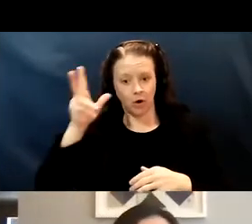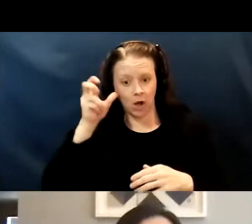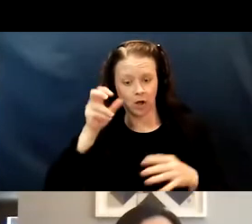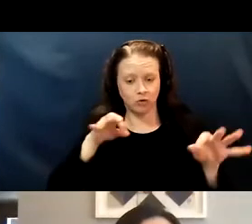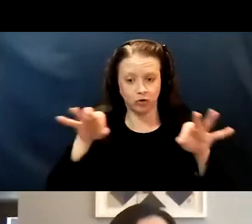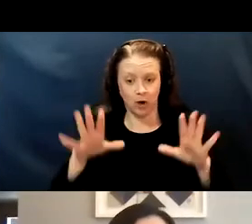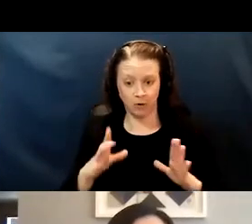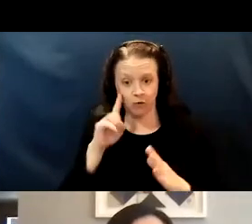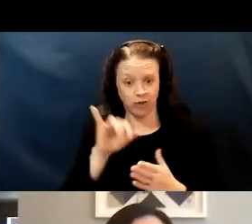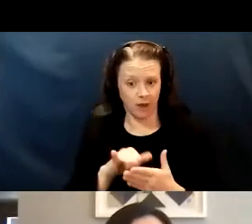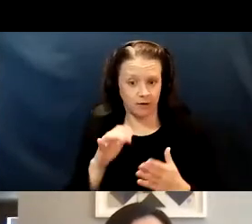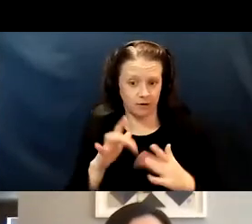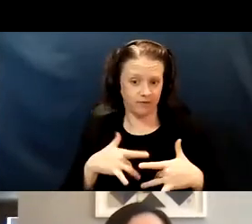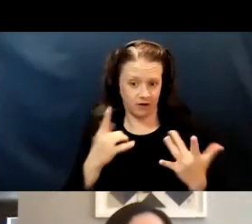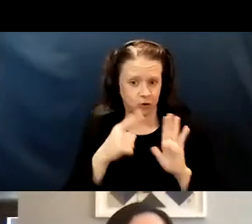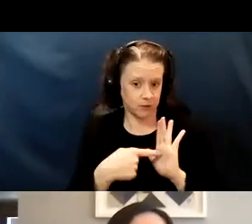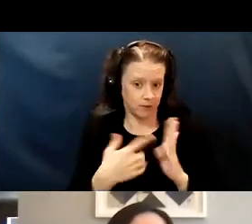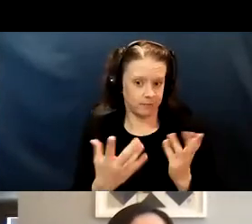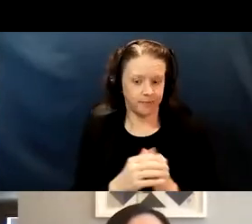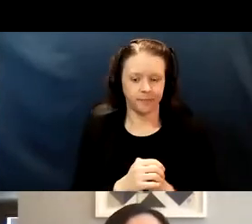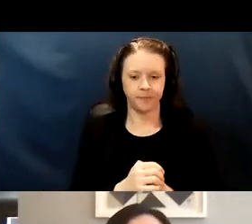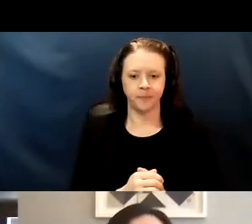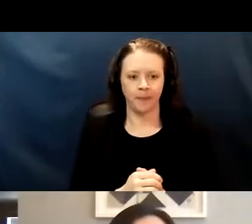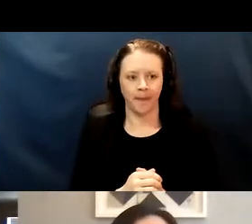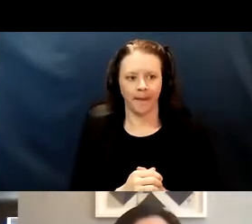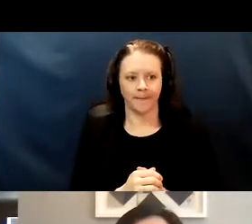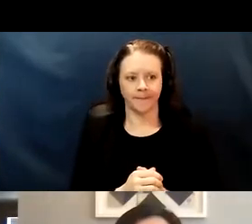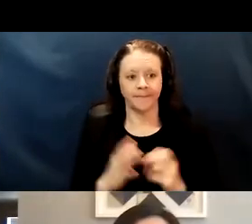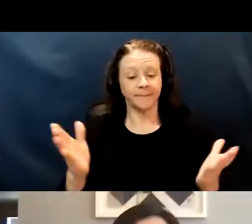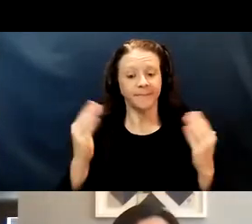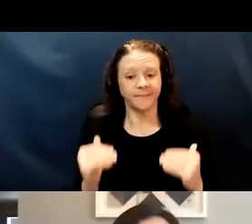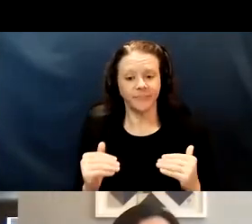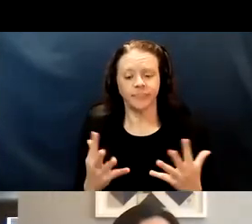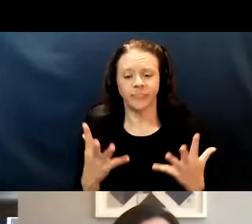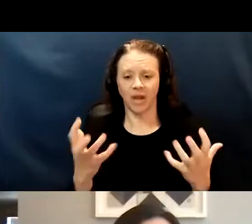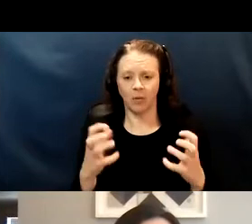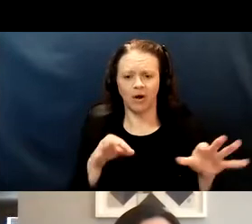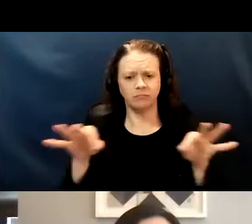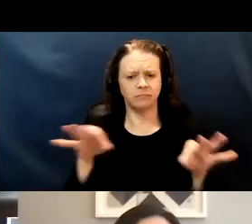instance. Then let's look a little bit more at other